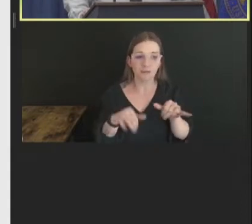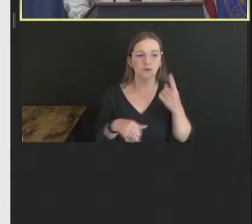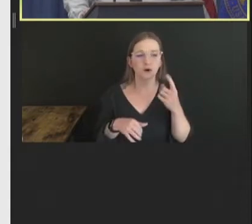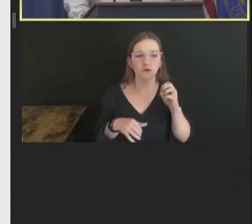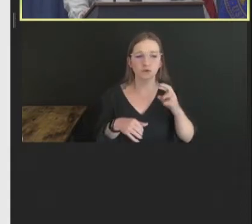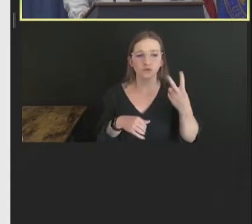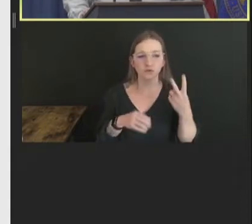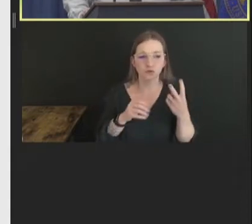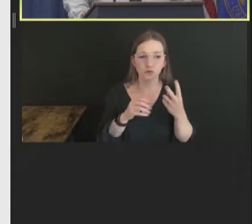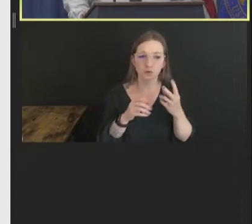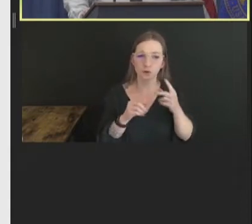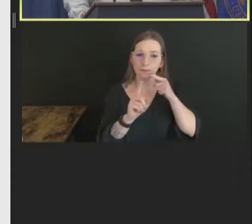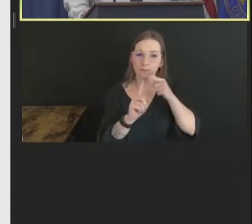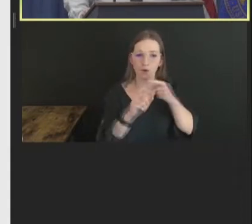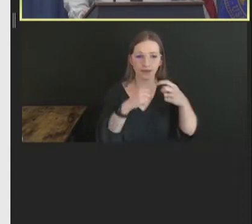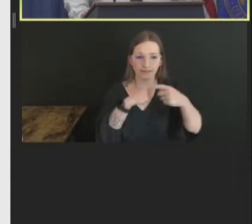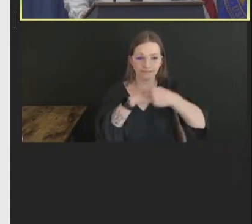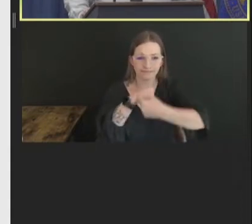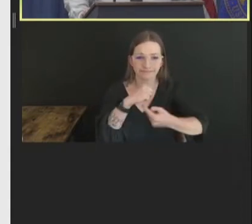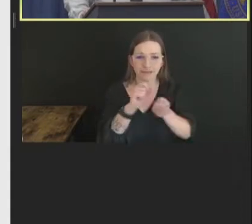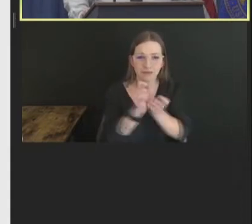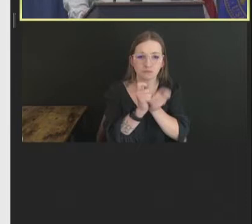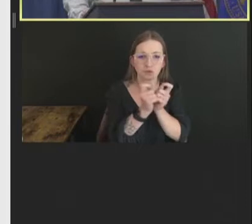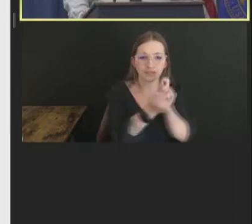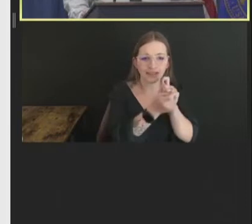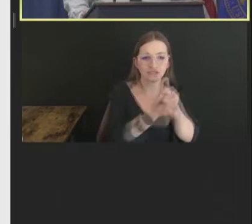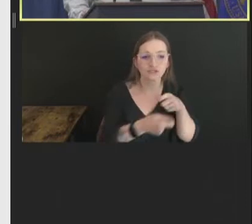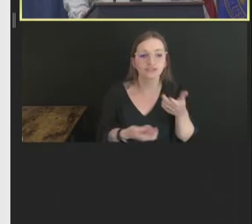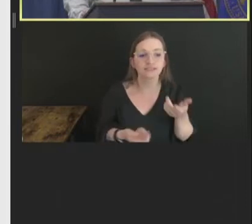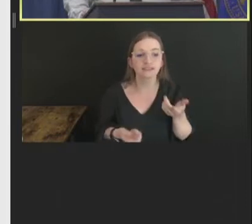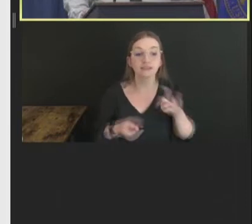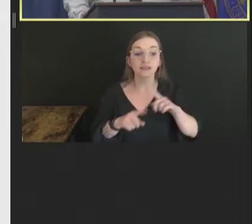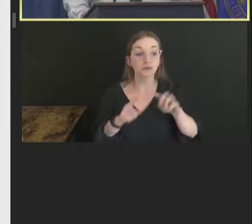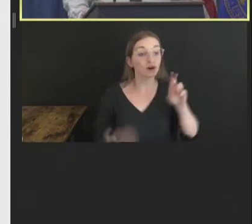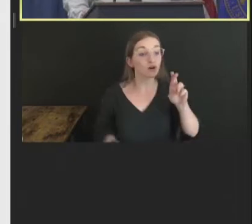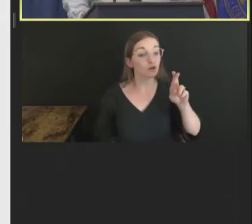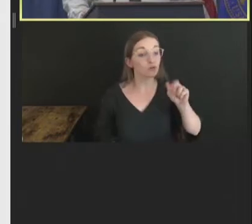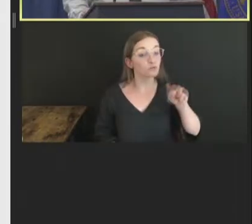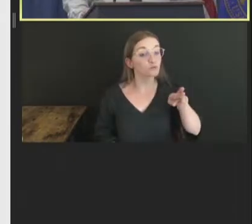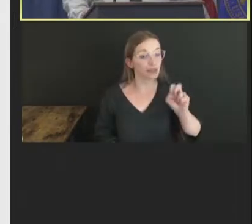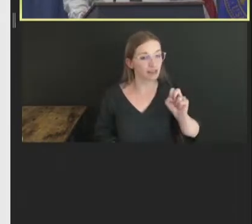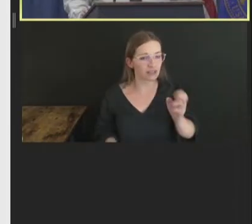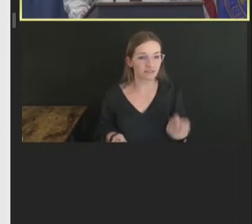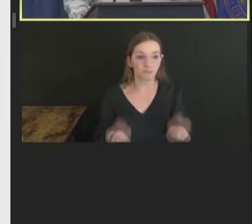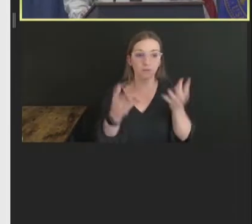Rarely are there multiple mutations with a concentration in Spike. So, Omicron emerged